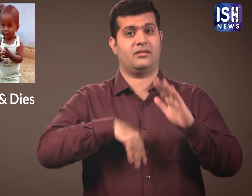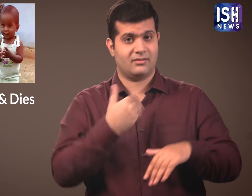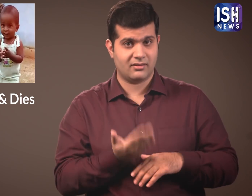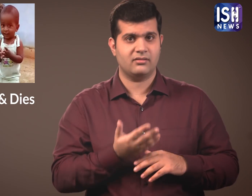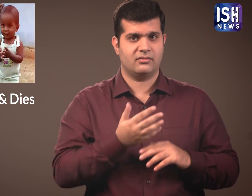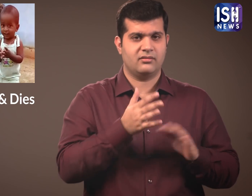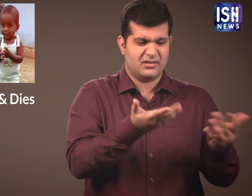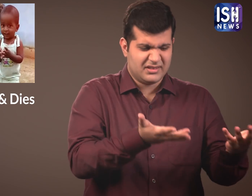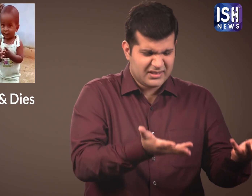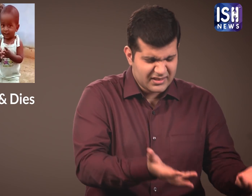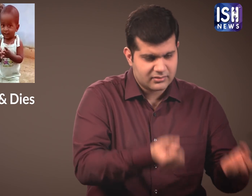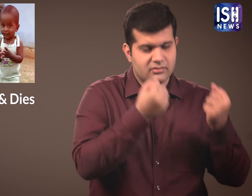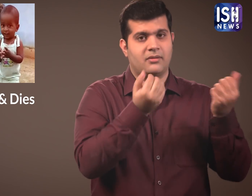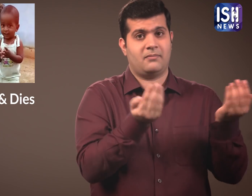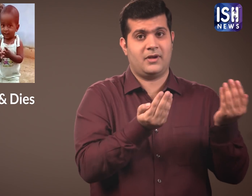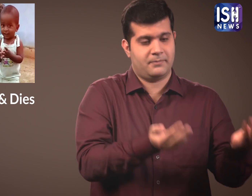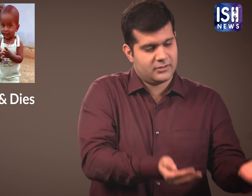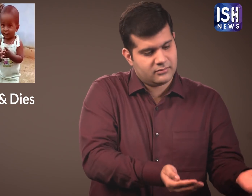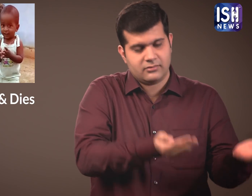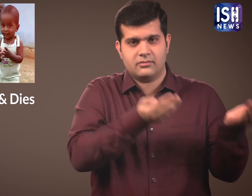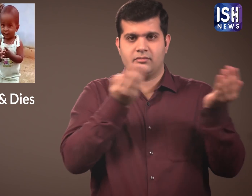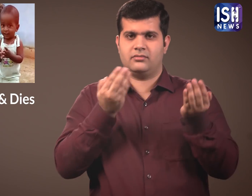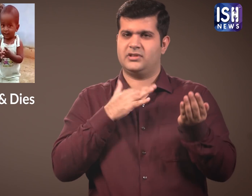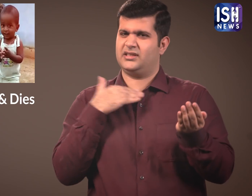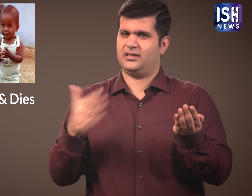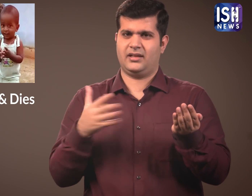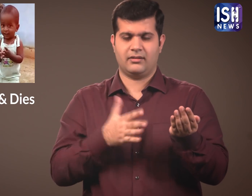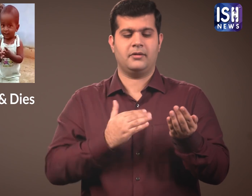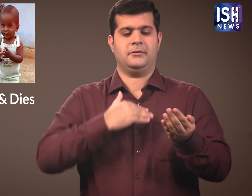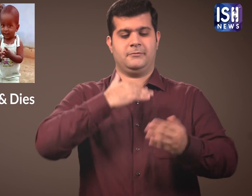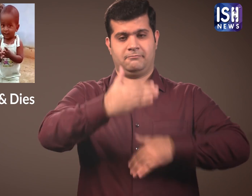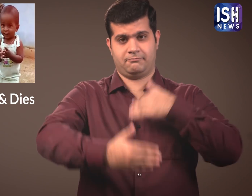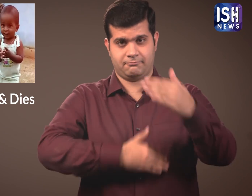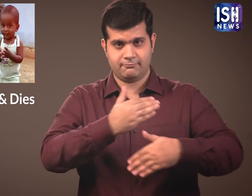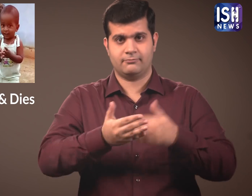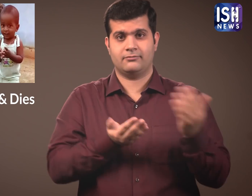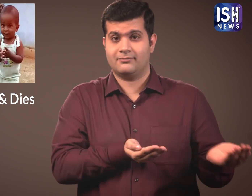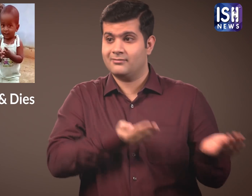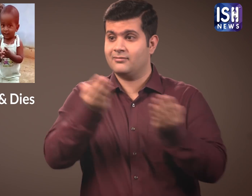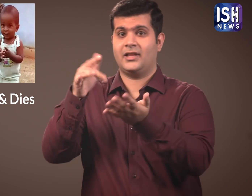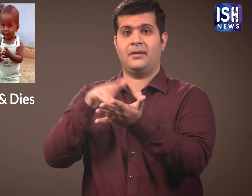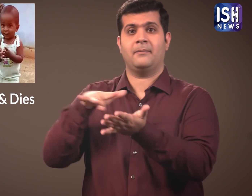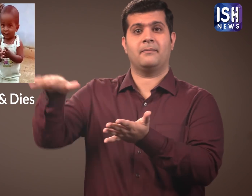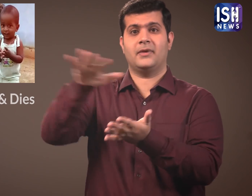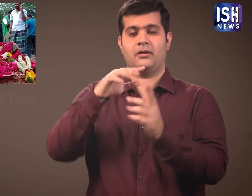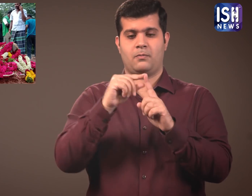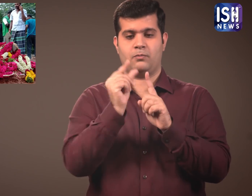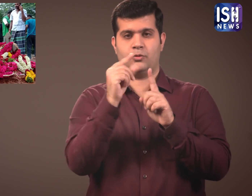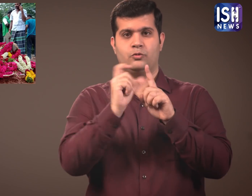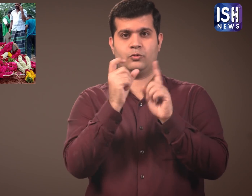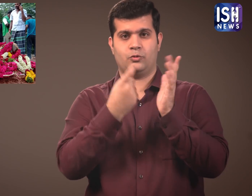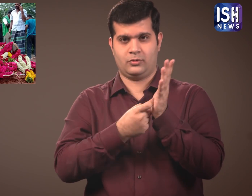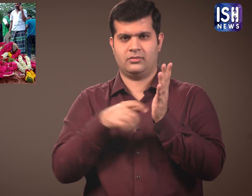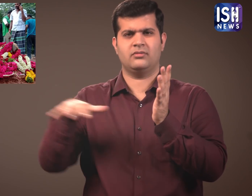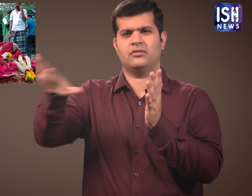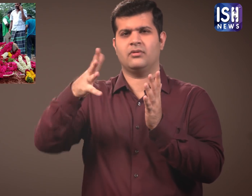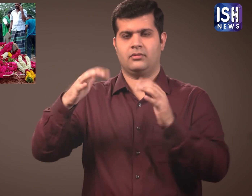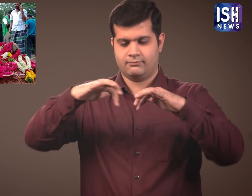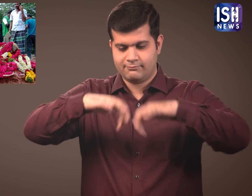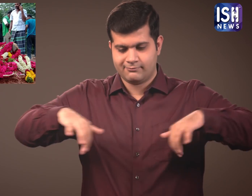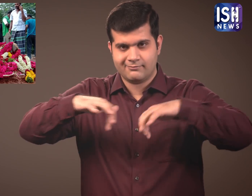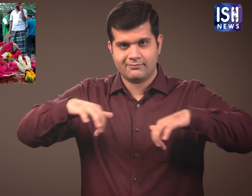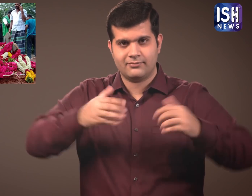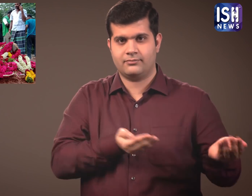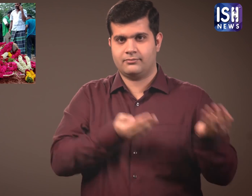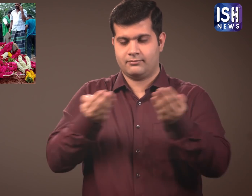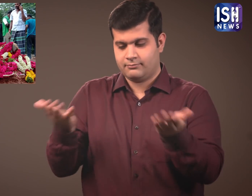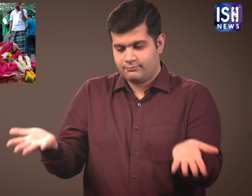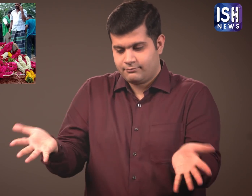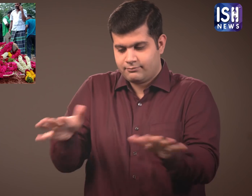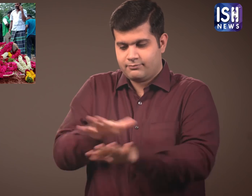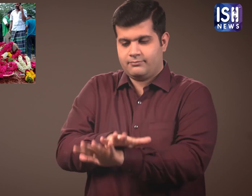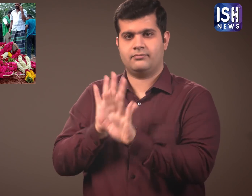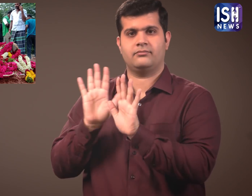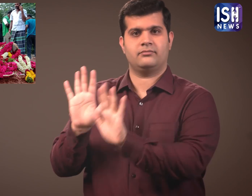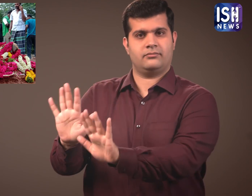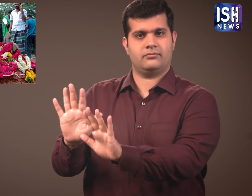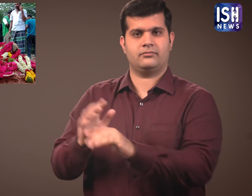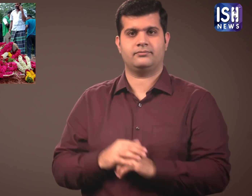Sujith's body was taken out and taken to Pudur for burial.